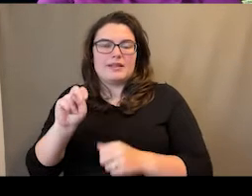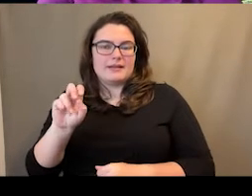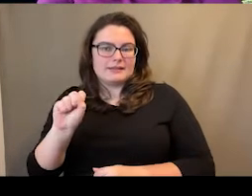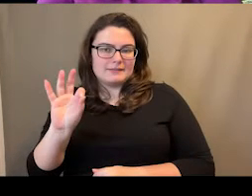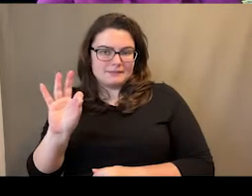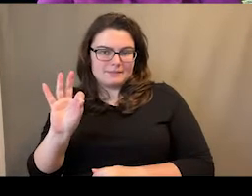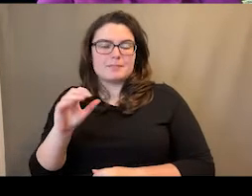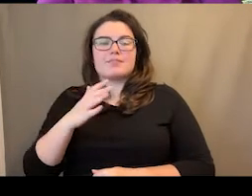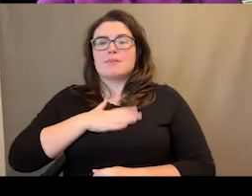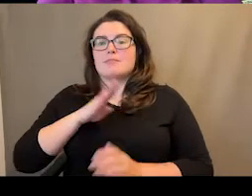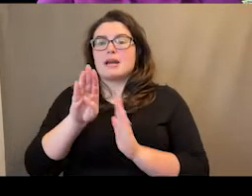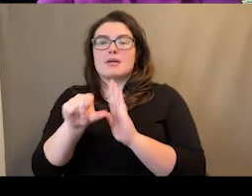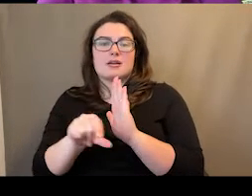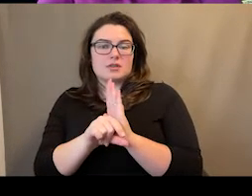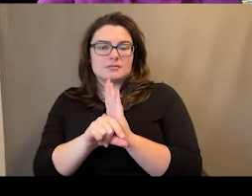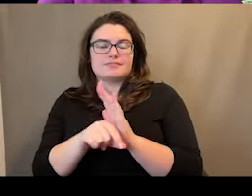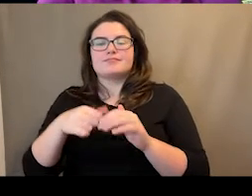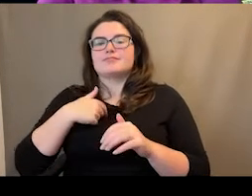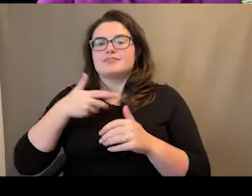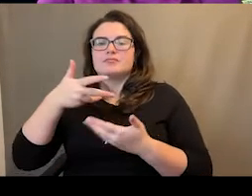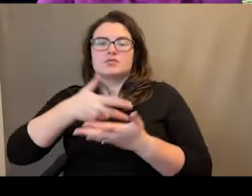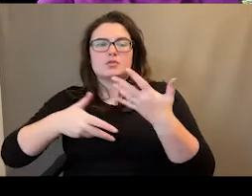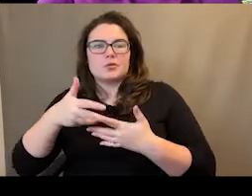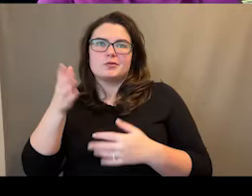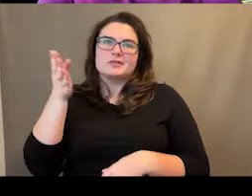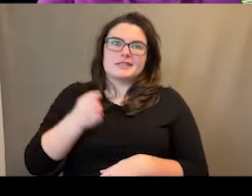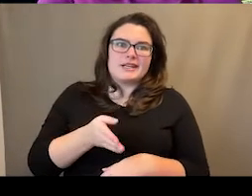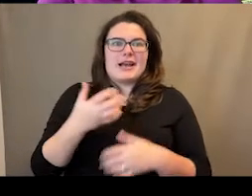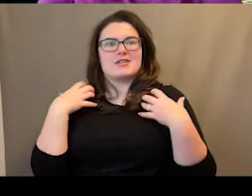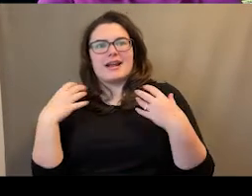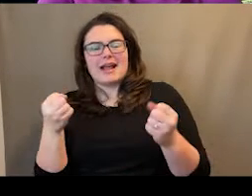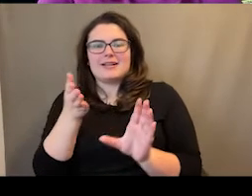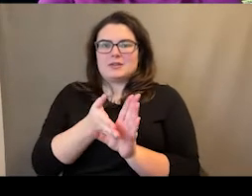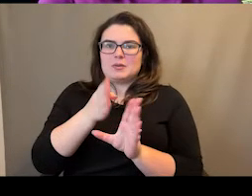My background is that I'm a social/health psychologist by training.